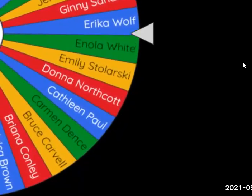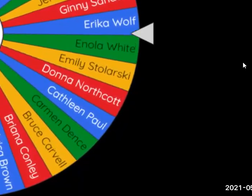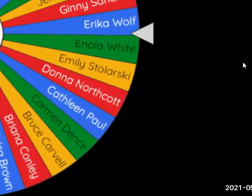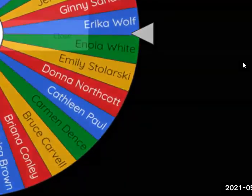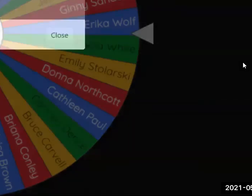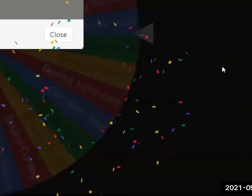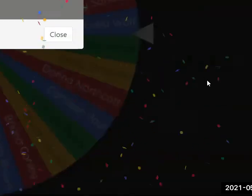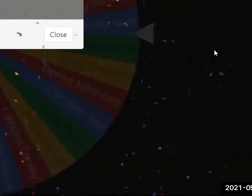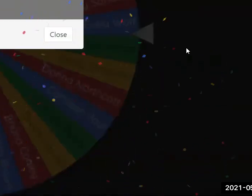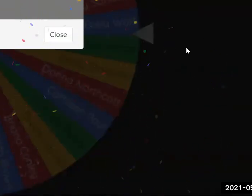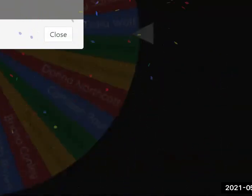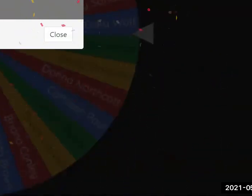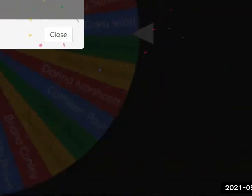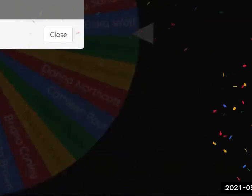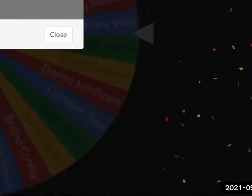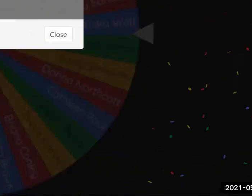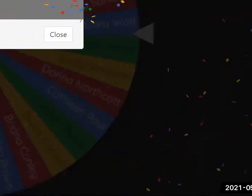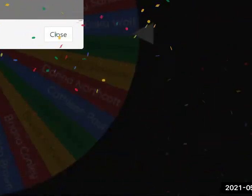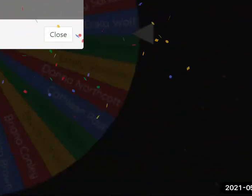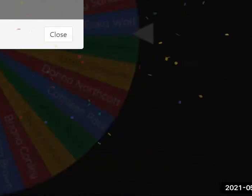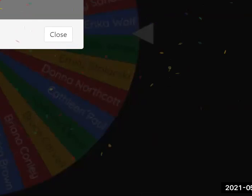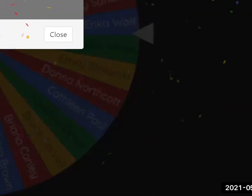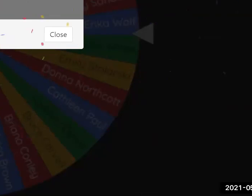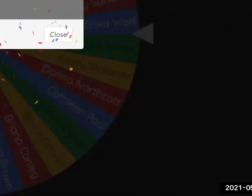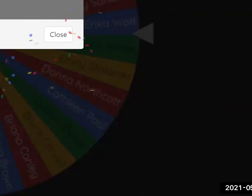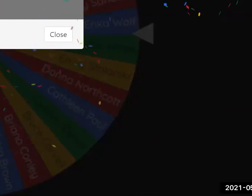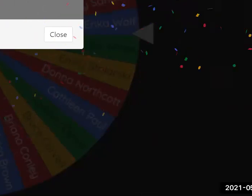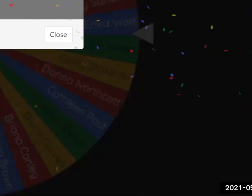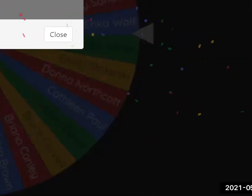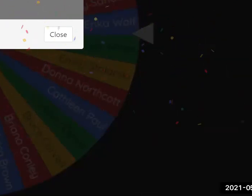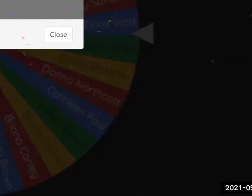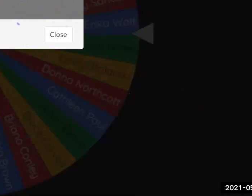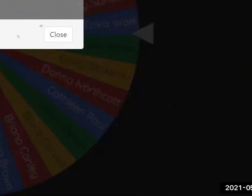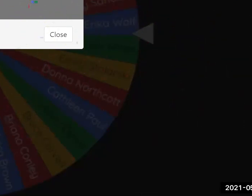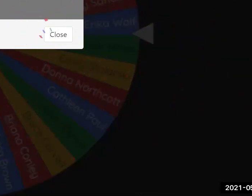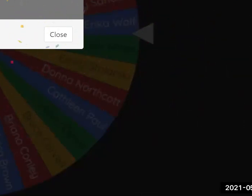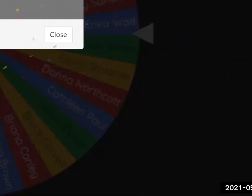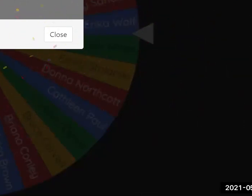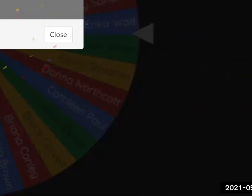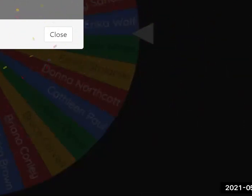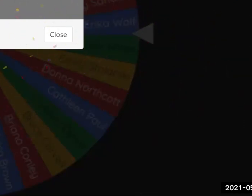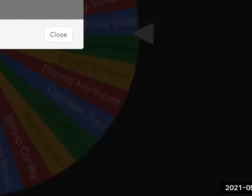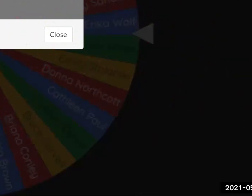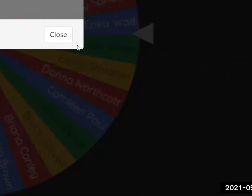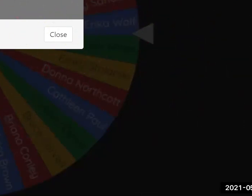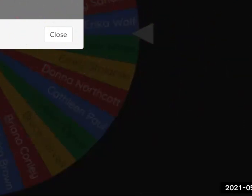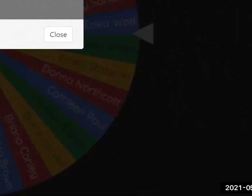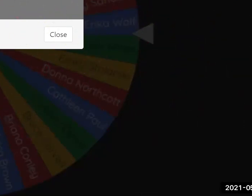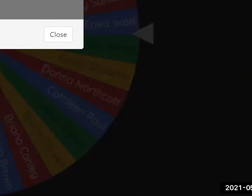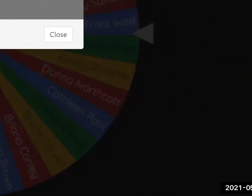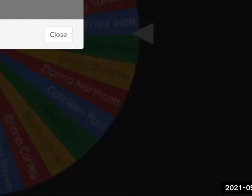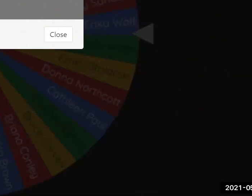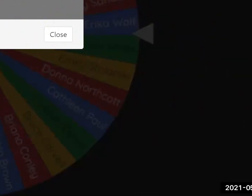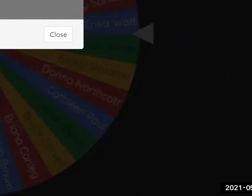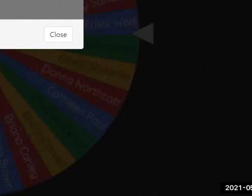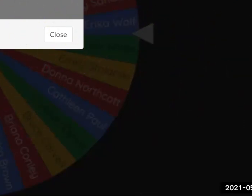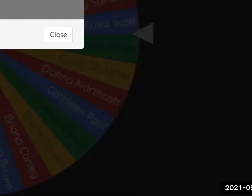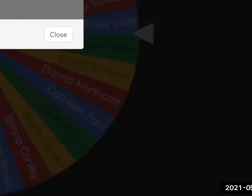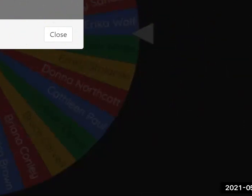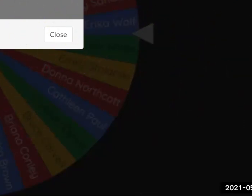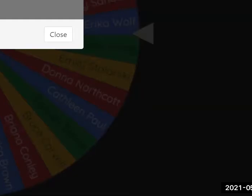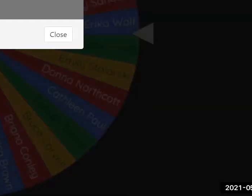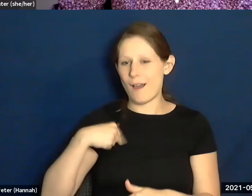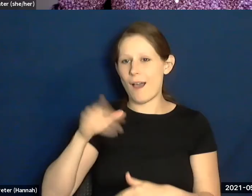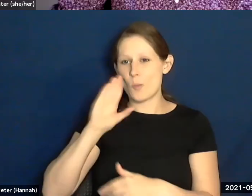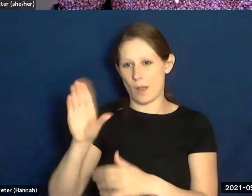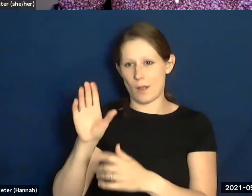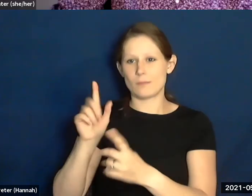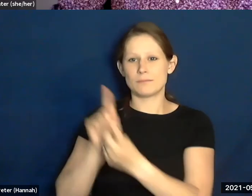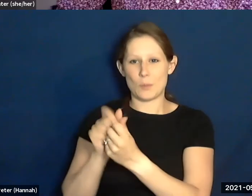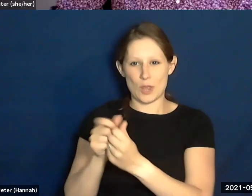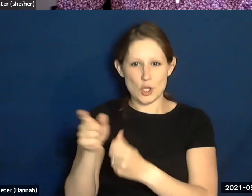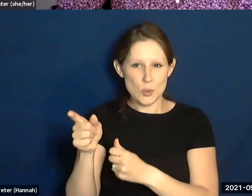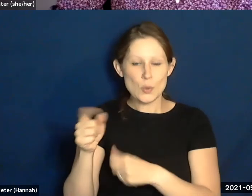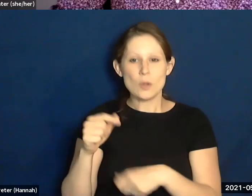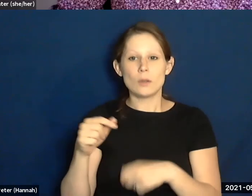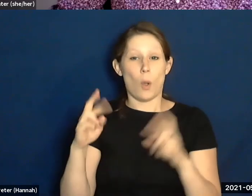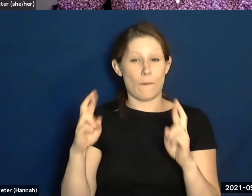not. My gosh. Erica, one of our audio description patrons, hopefully you can go on June 10,